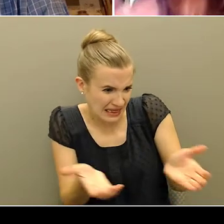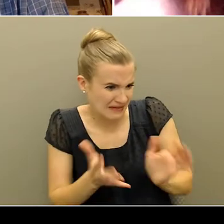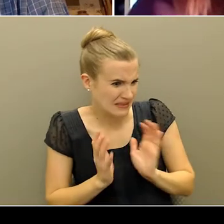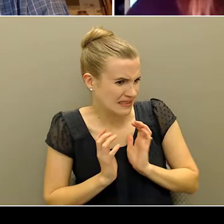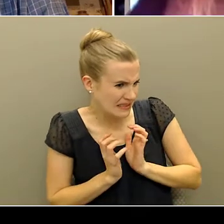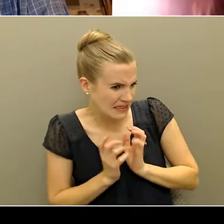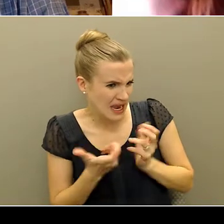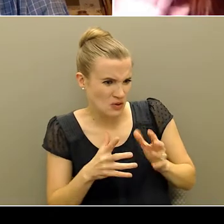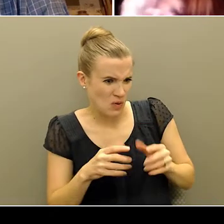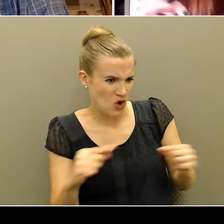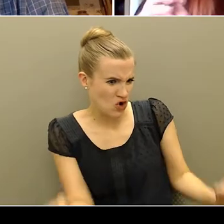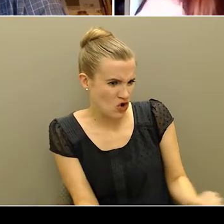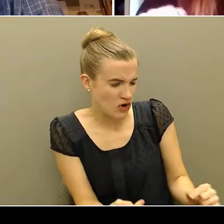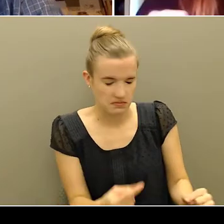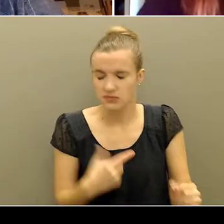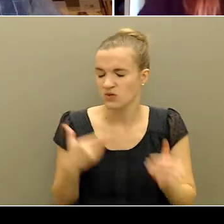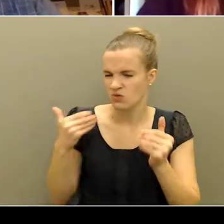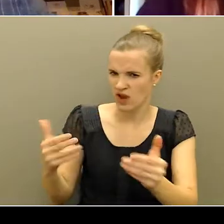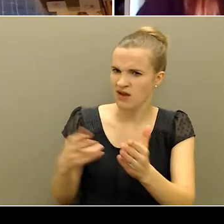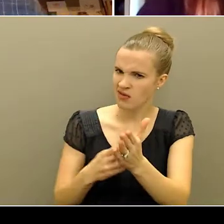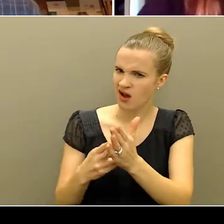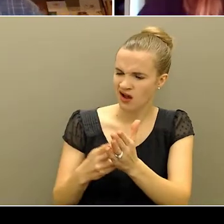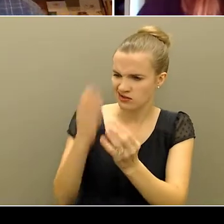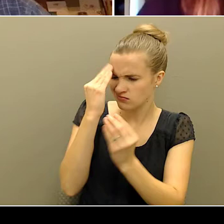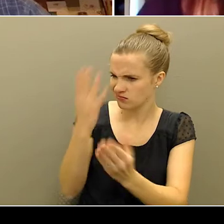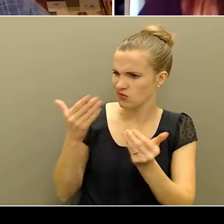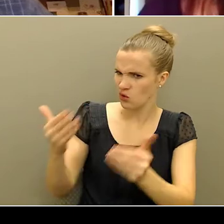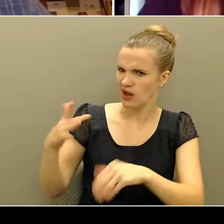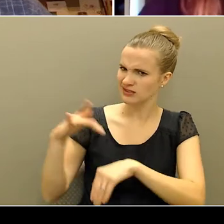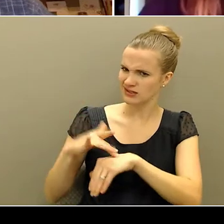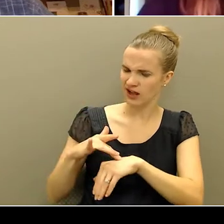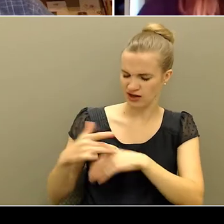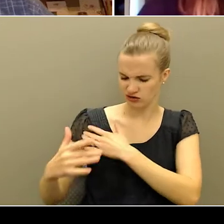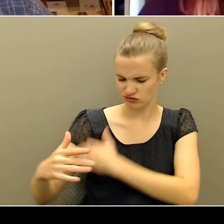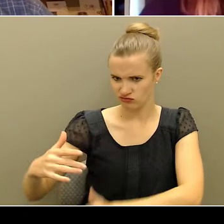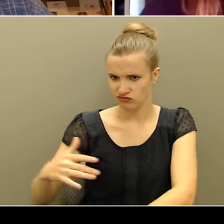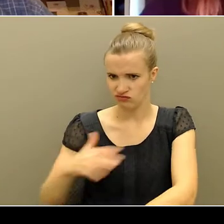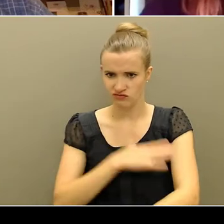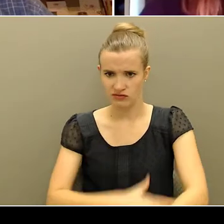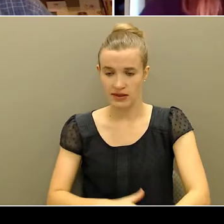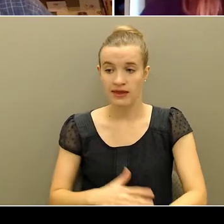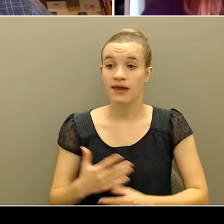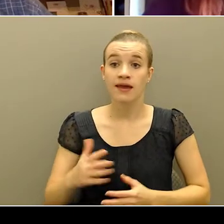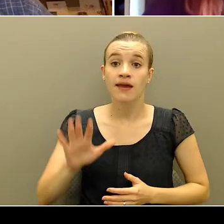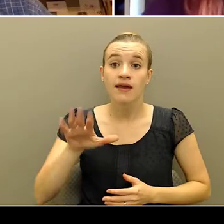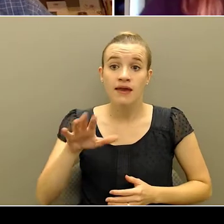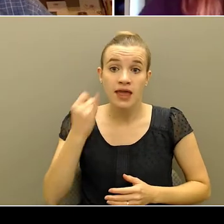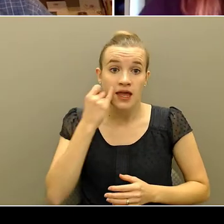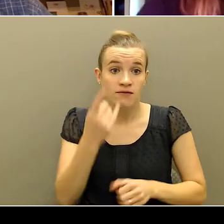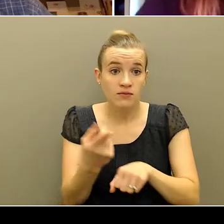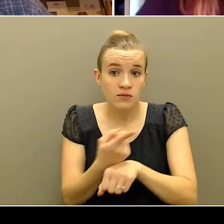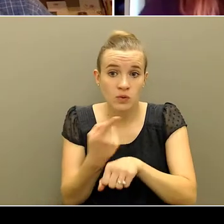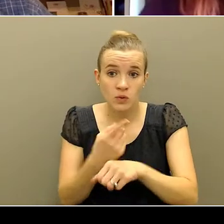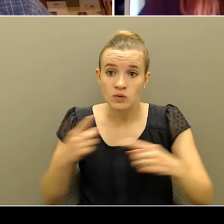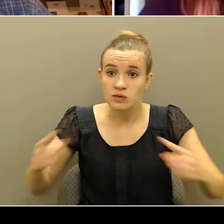there's a lot of different equipment out there that can help you. There's actually this really, I think it's called Adapts, which is on my website,